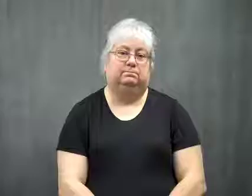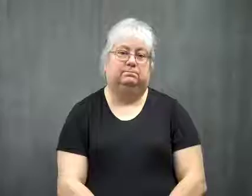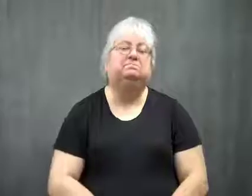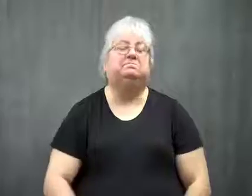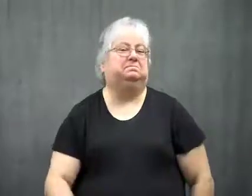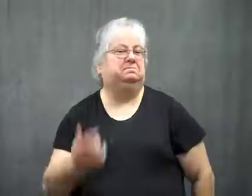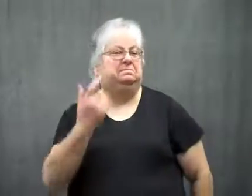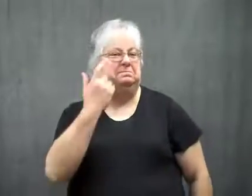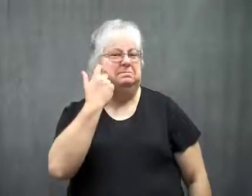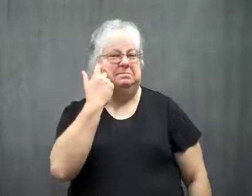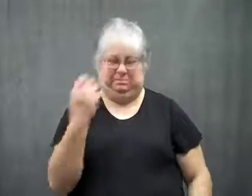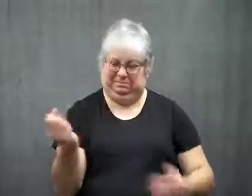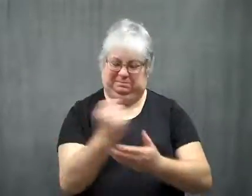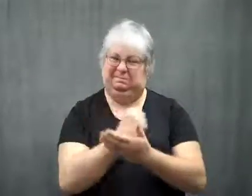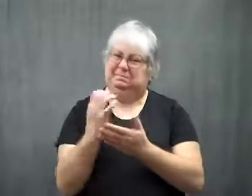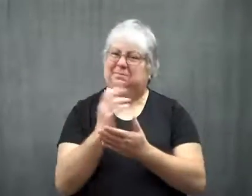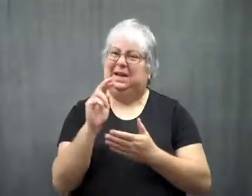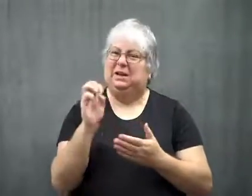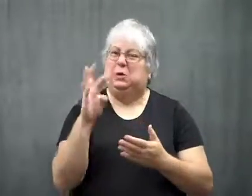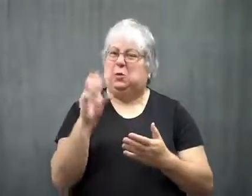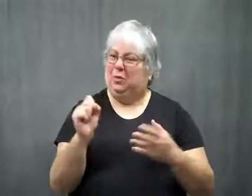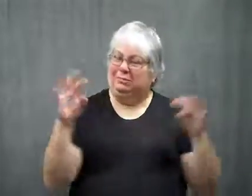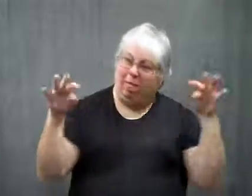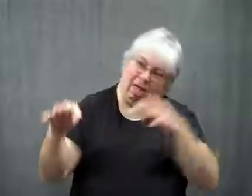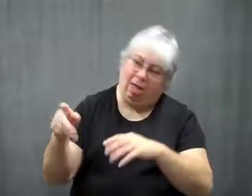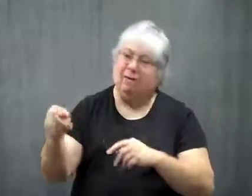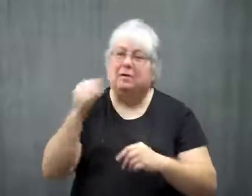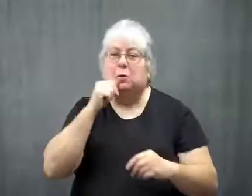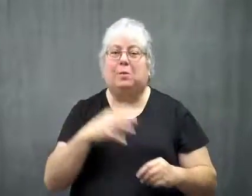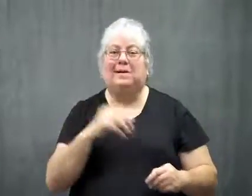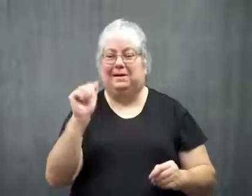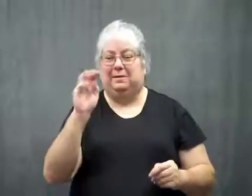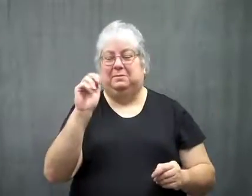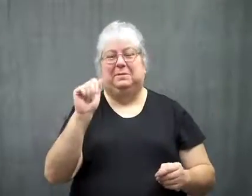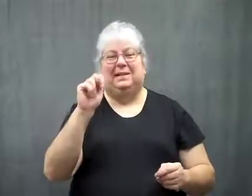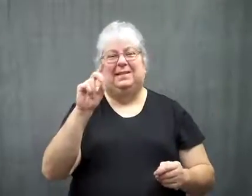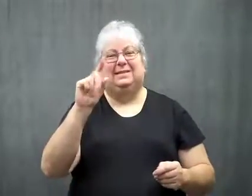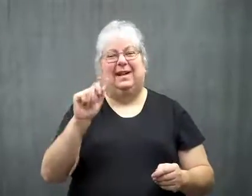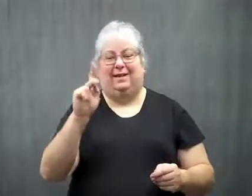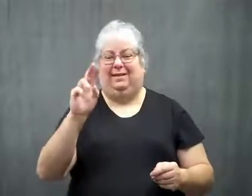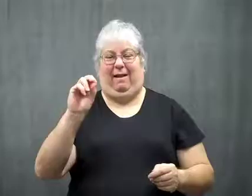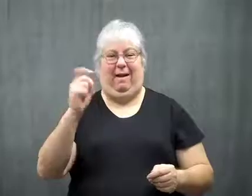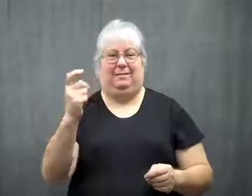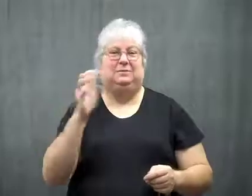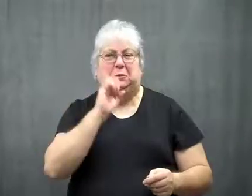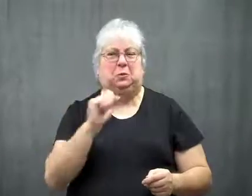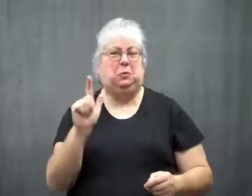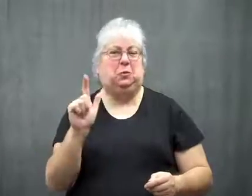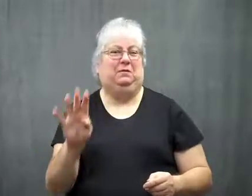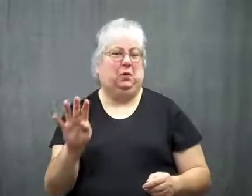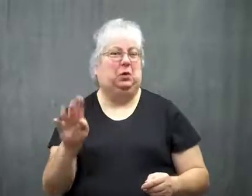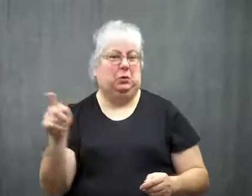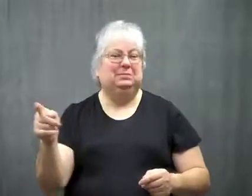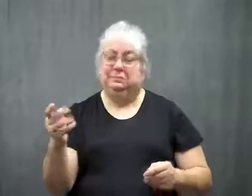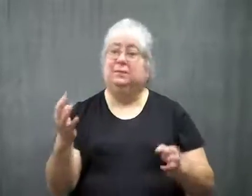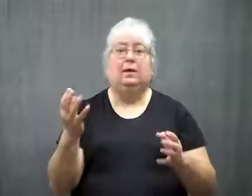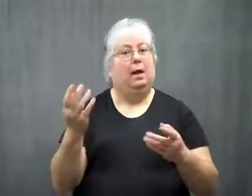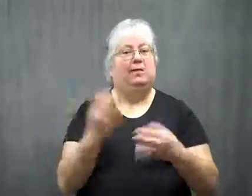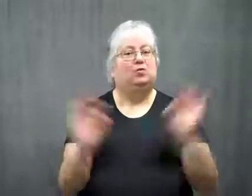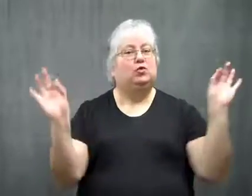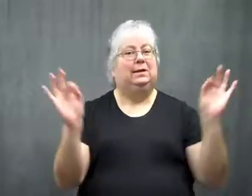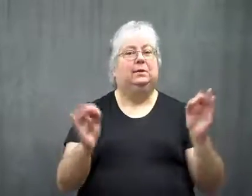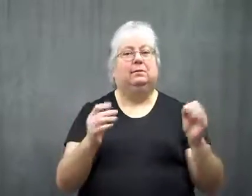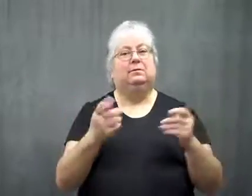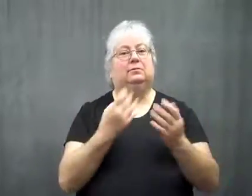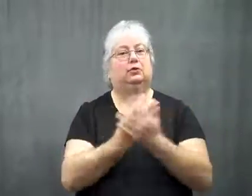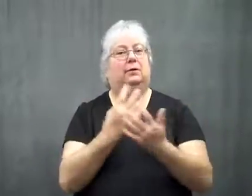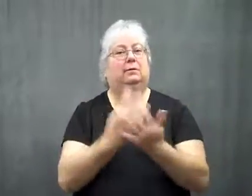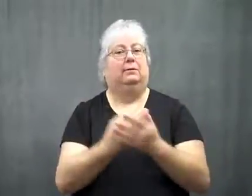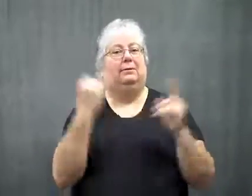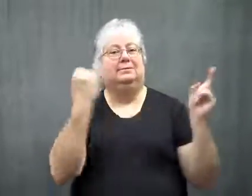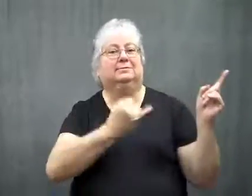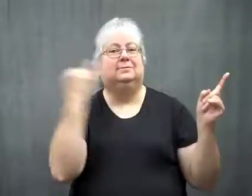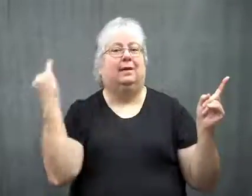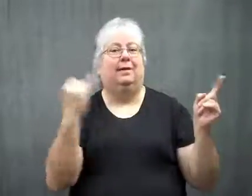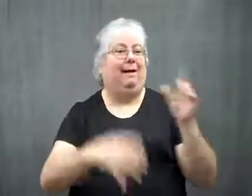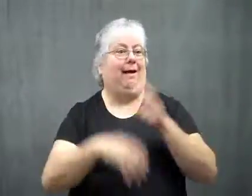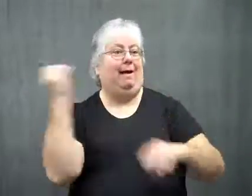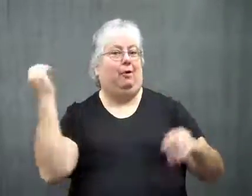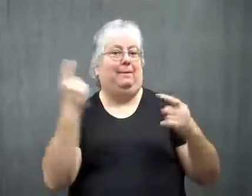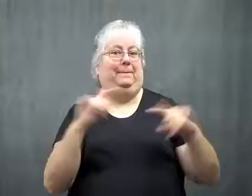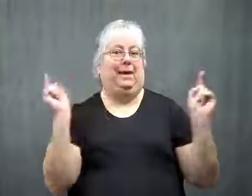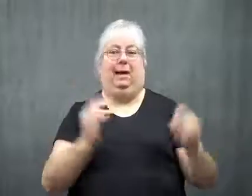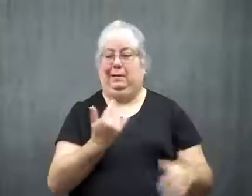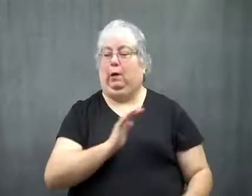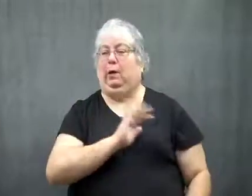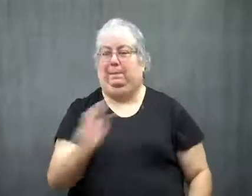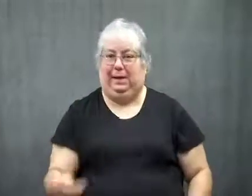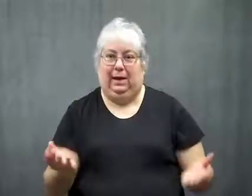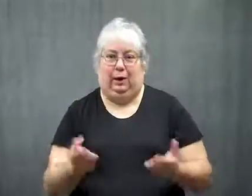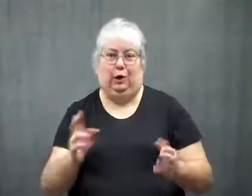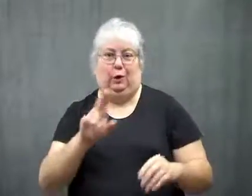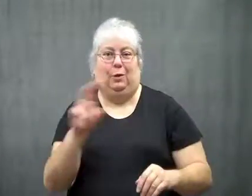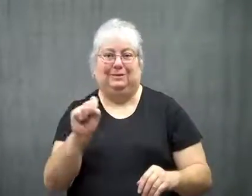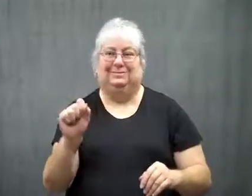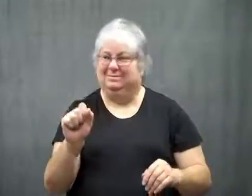24 year old Amanda Knox has been the focus of recent news headlines.